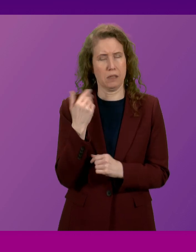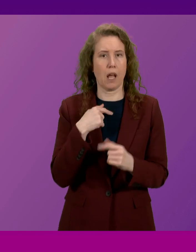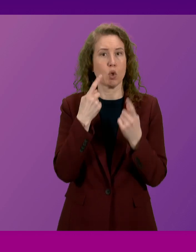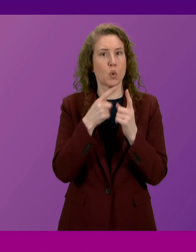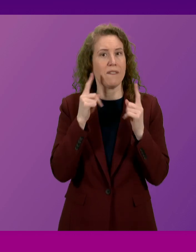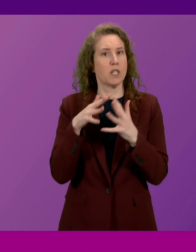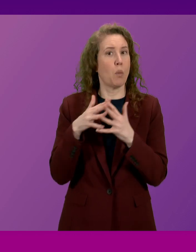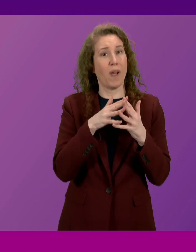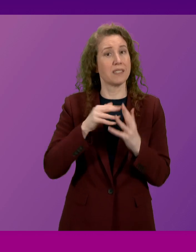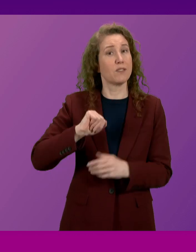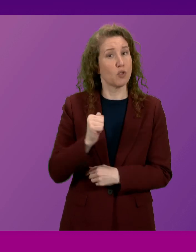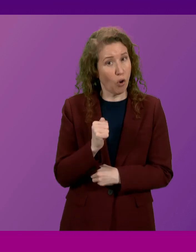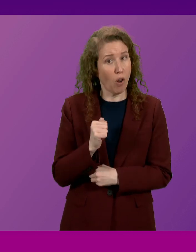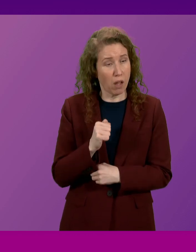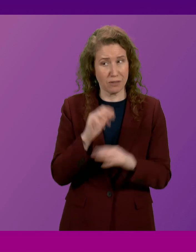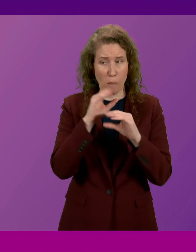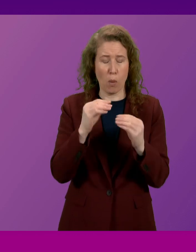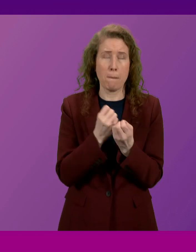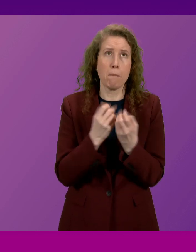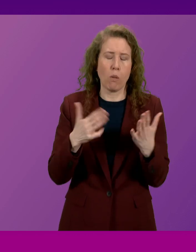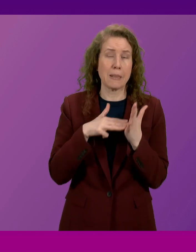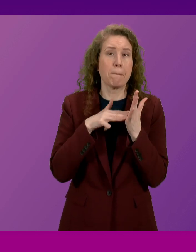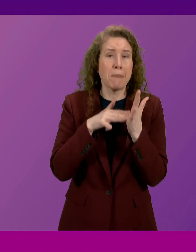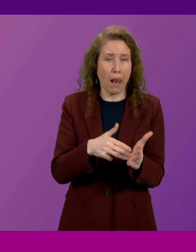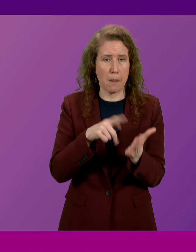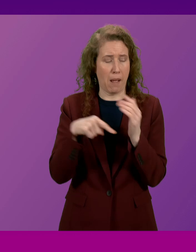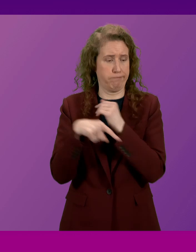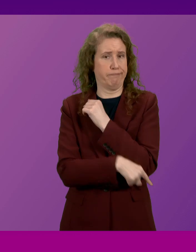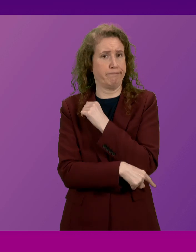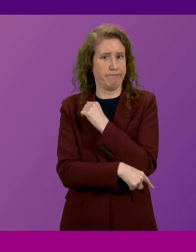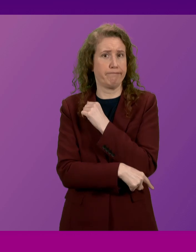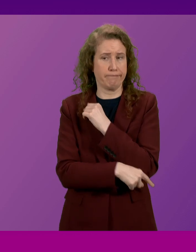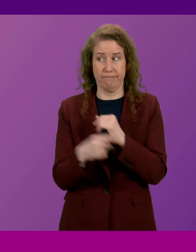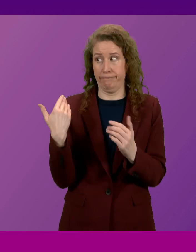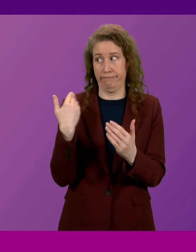West of Scotland reported a multimillion pound deficit in the last financial year,